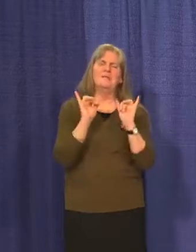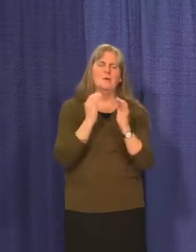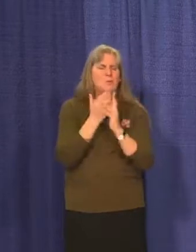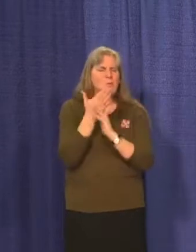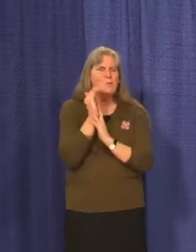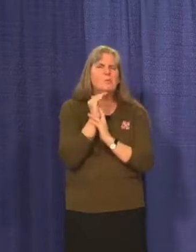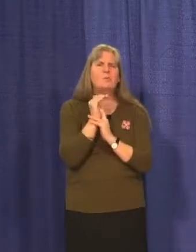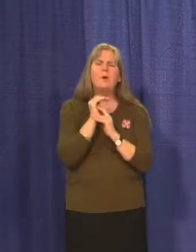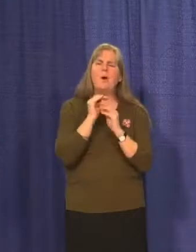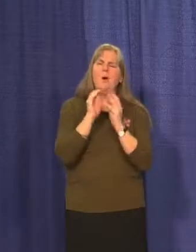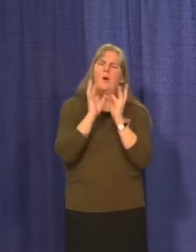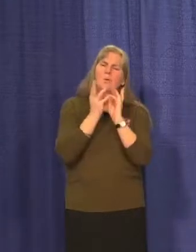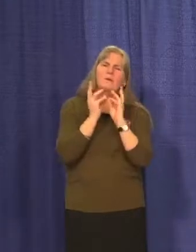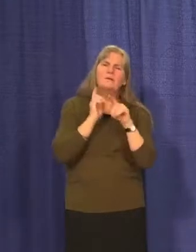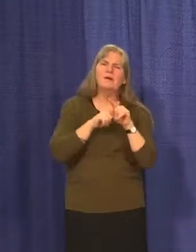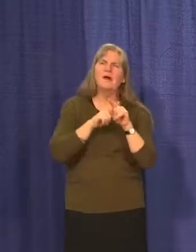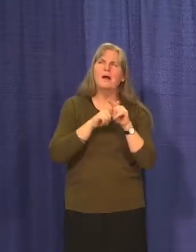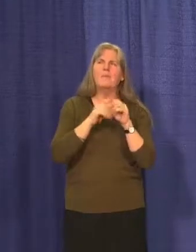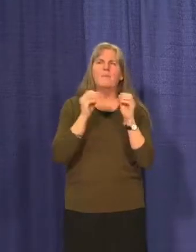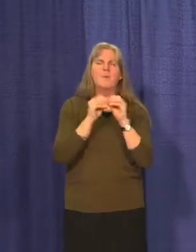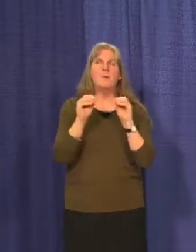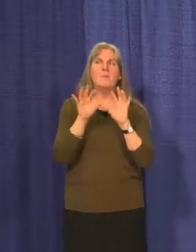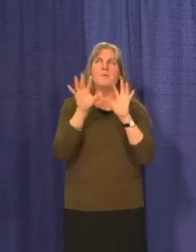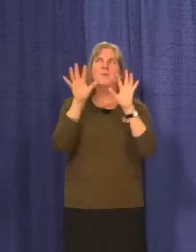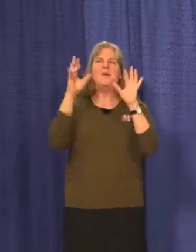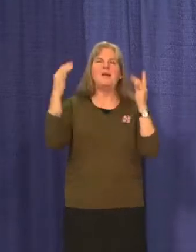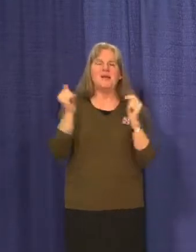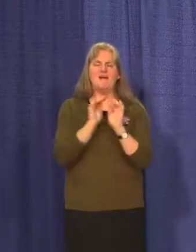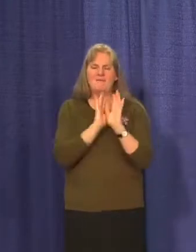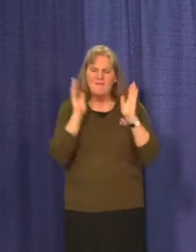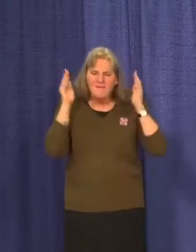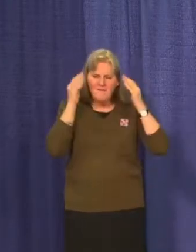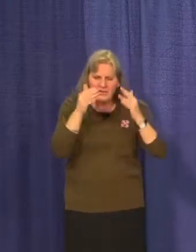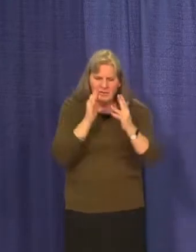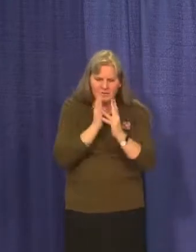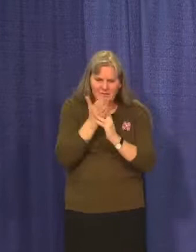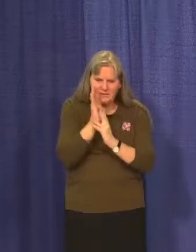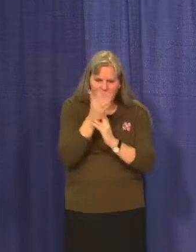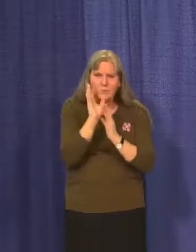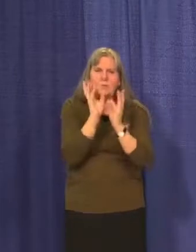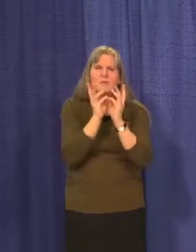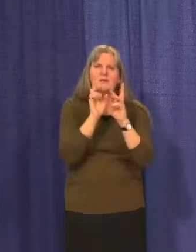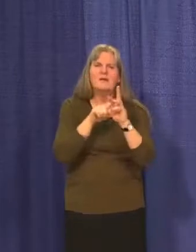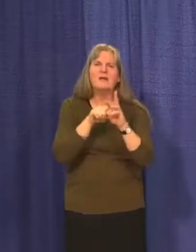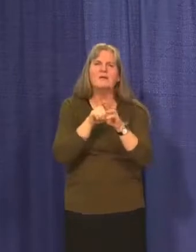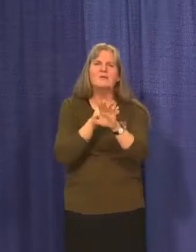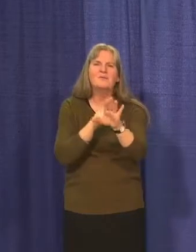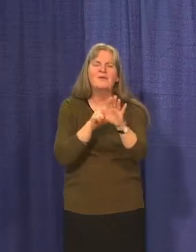Our wonderful winter, and the returning liked. Let's focus now on getting through the rest of this winter